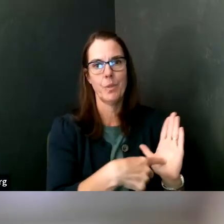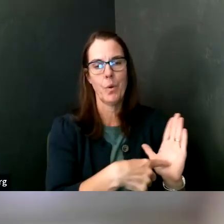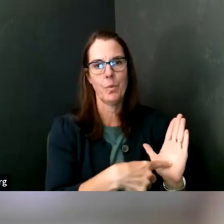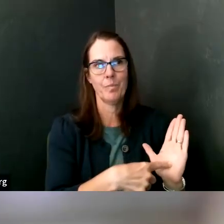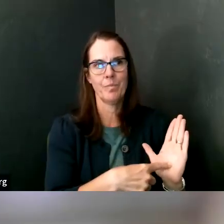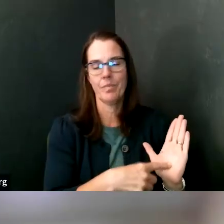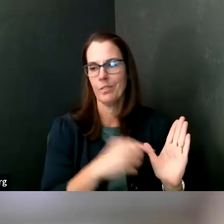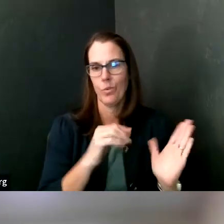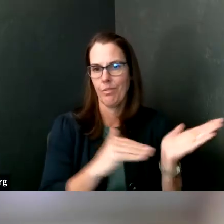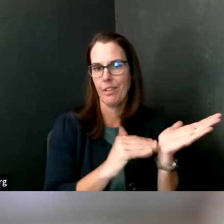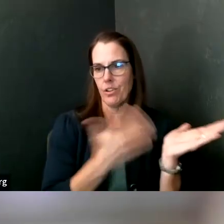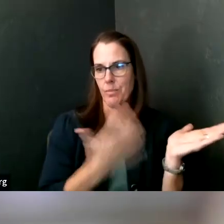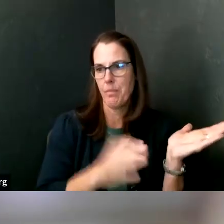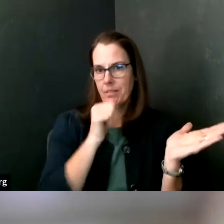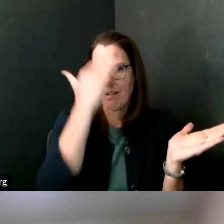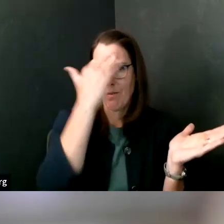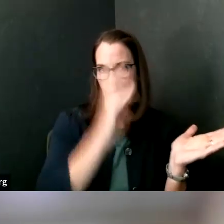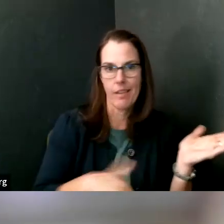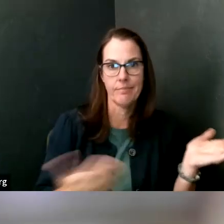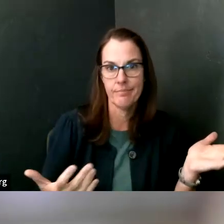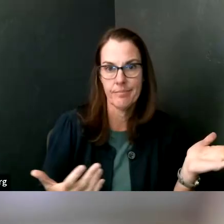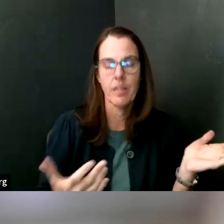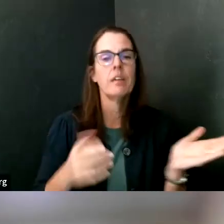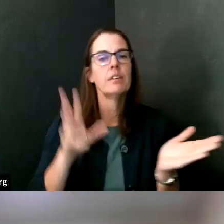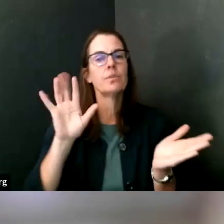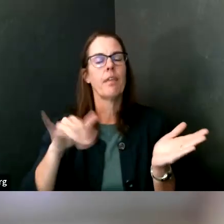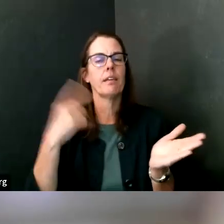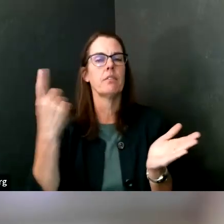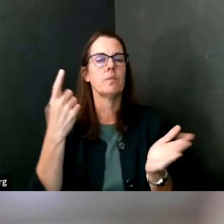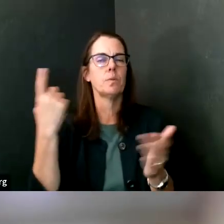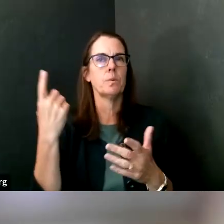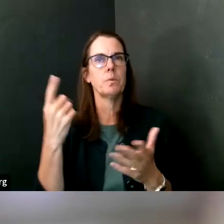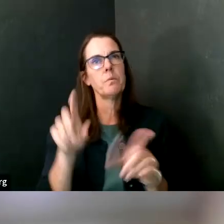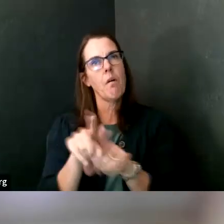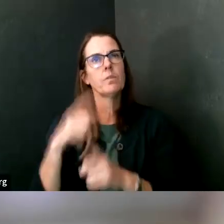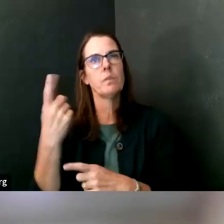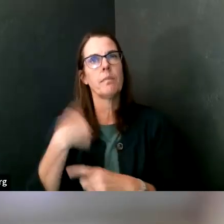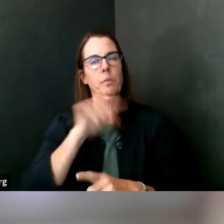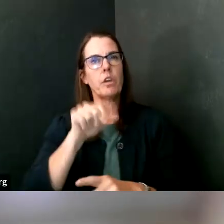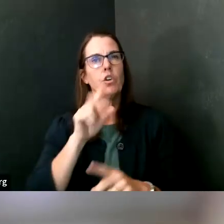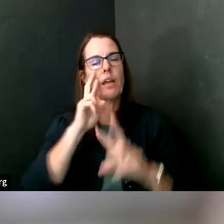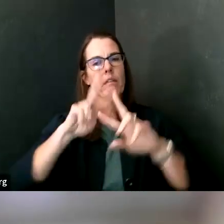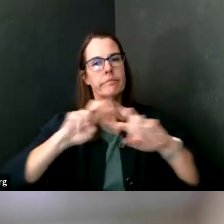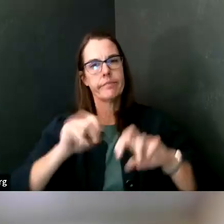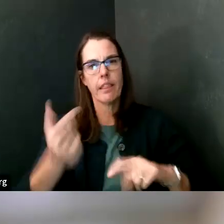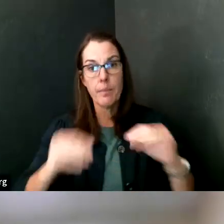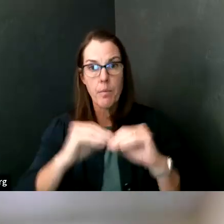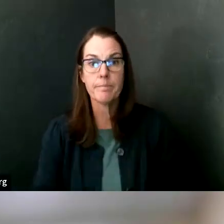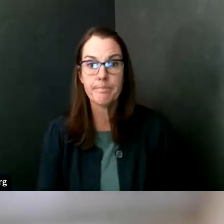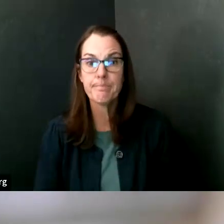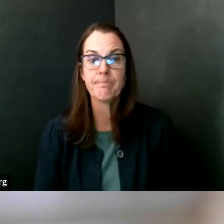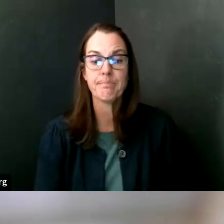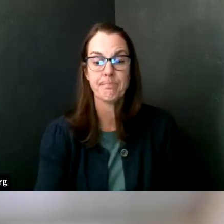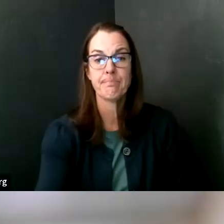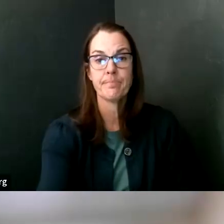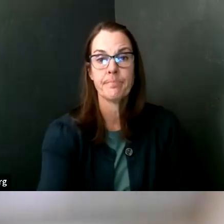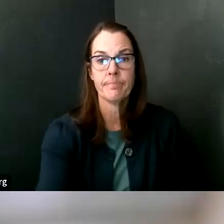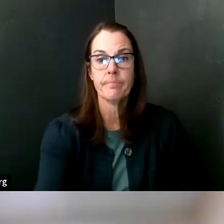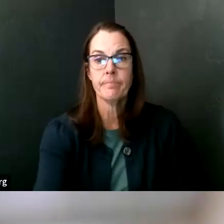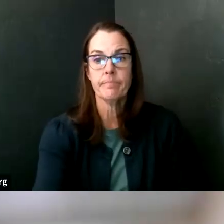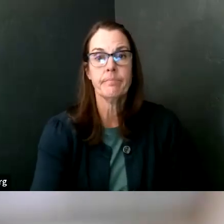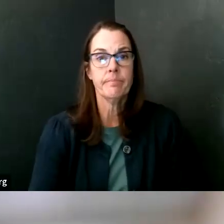prescribed the medicine. And that might be something also to look further at.